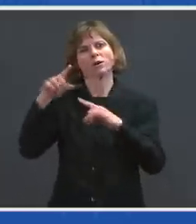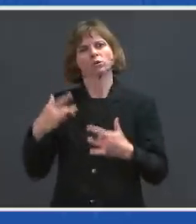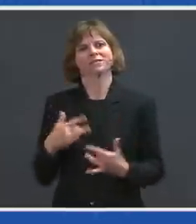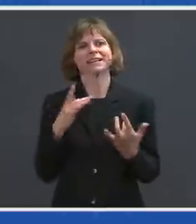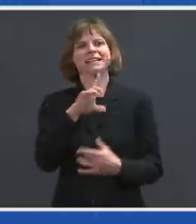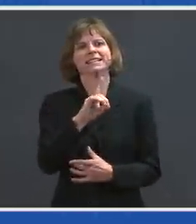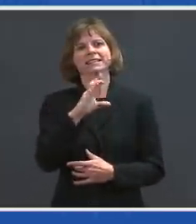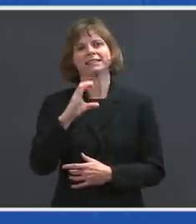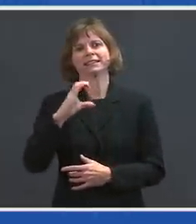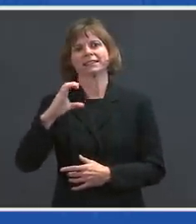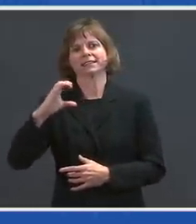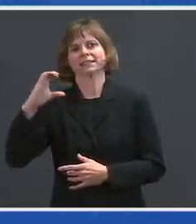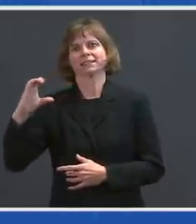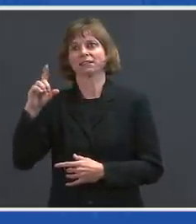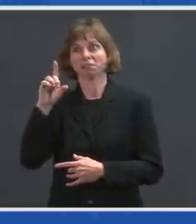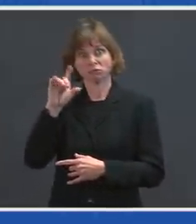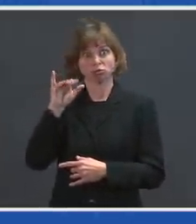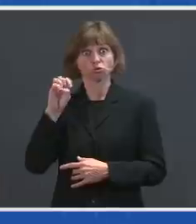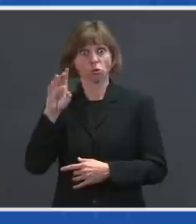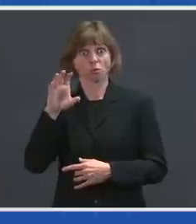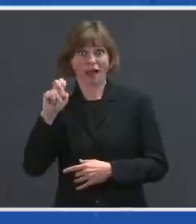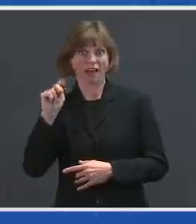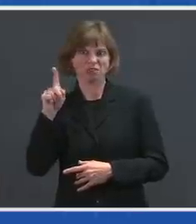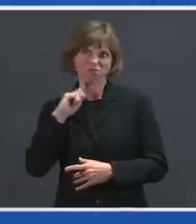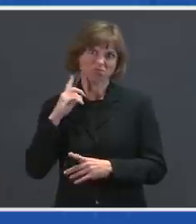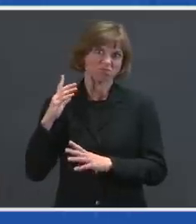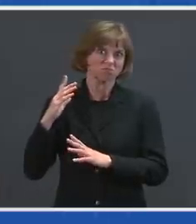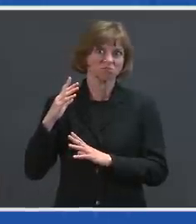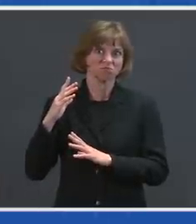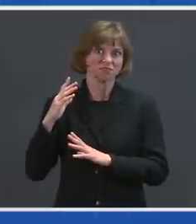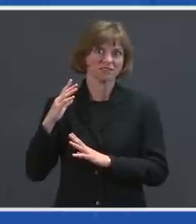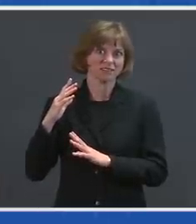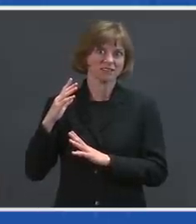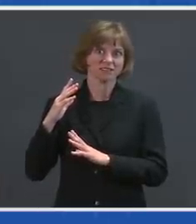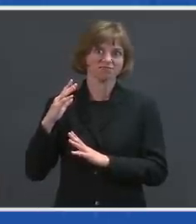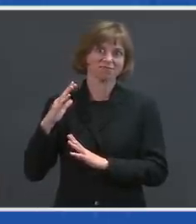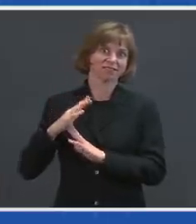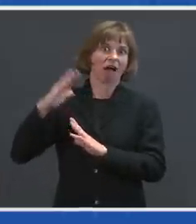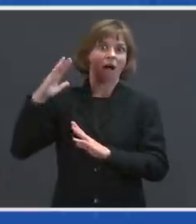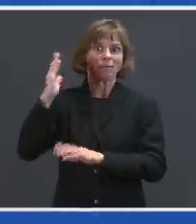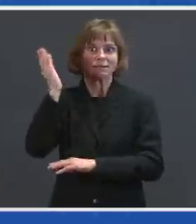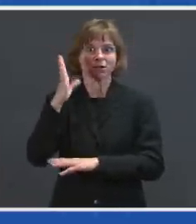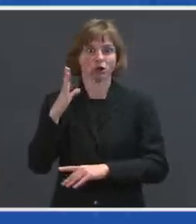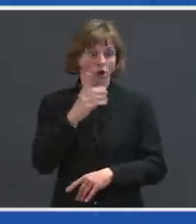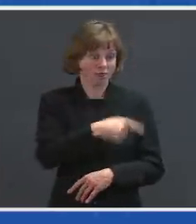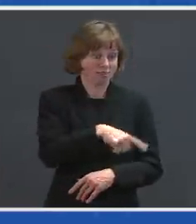and Joe Biden was the featured speaker. They were so excited to see him because they'd heard so much